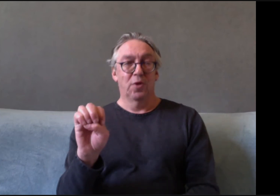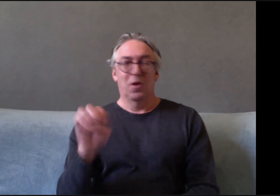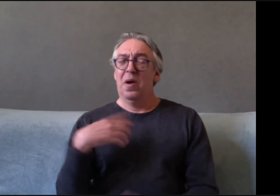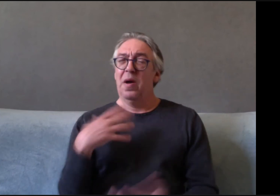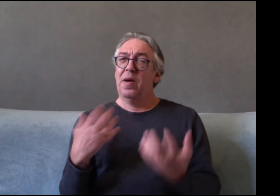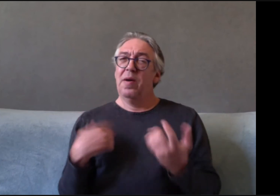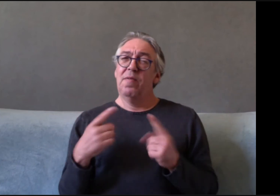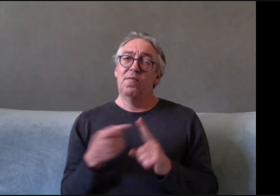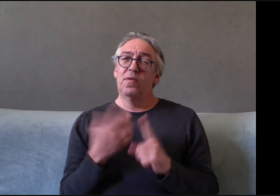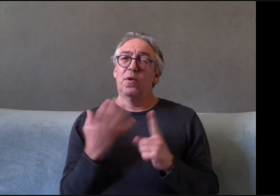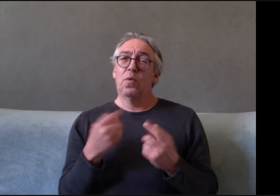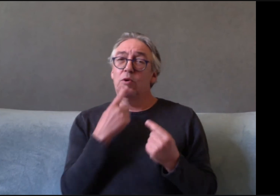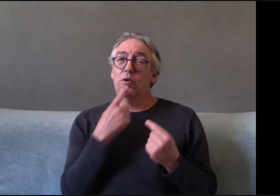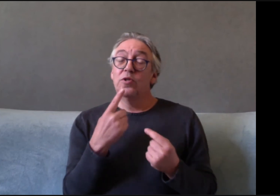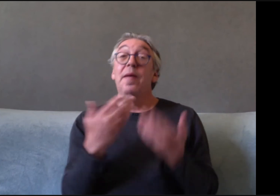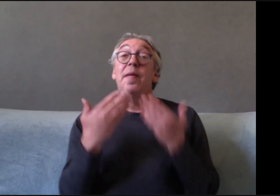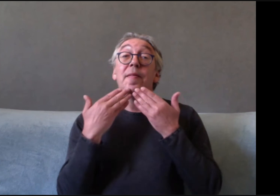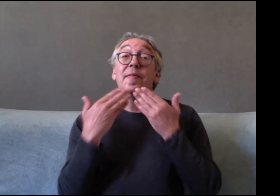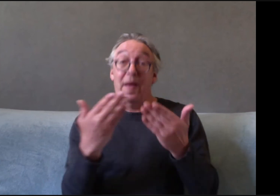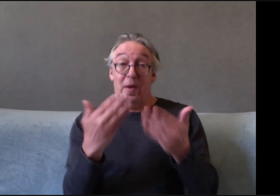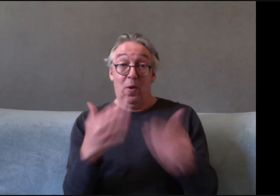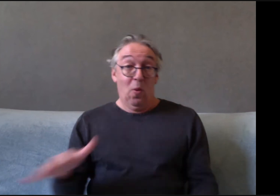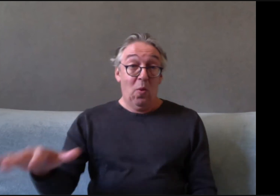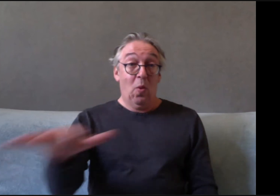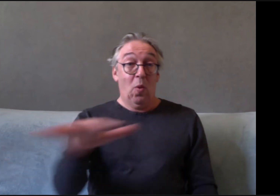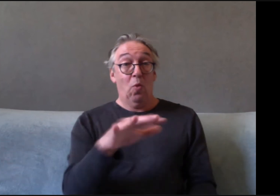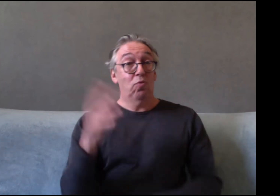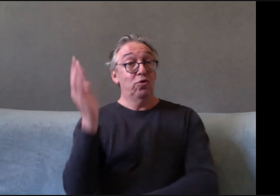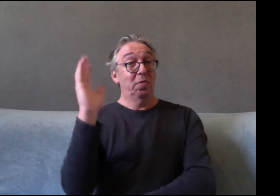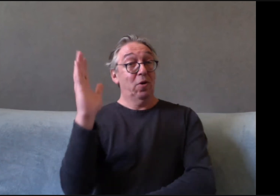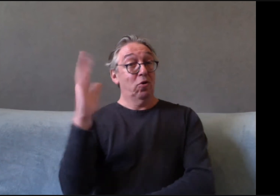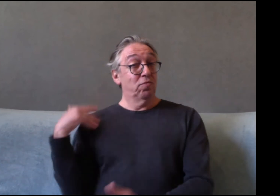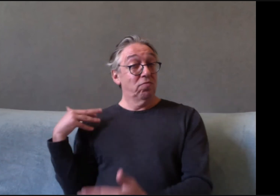and for the way in which the issues of people with intellectual disabilities